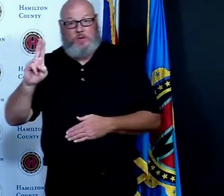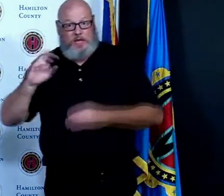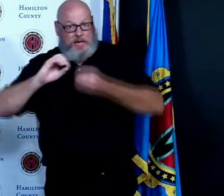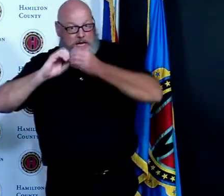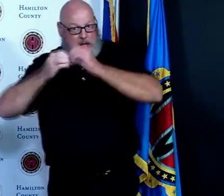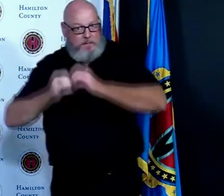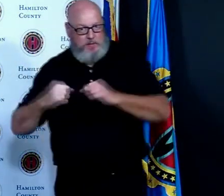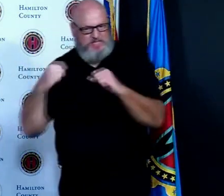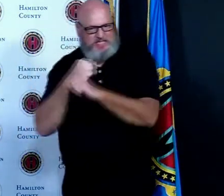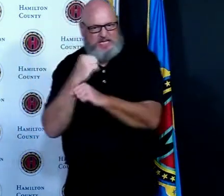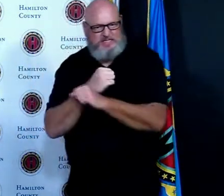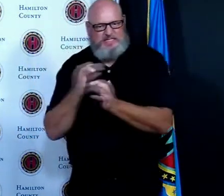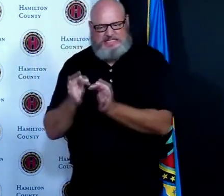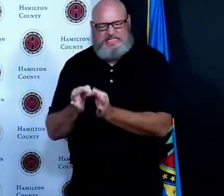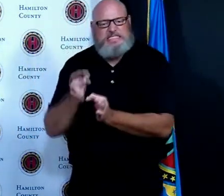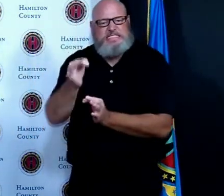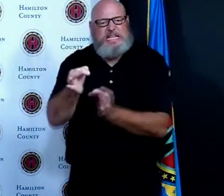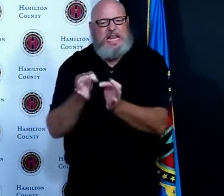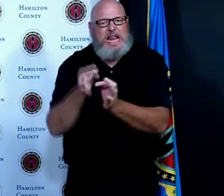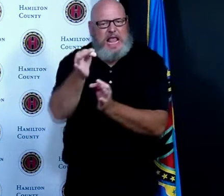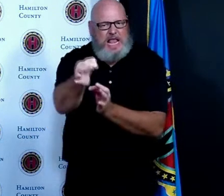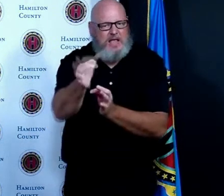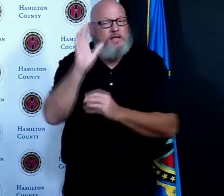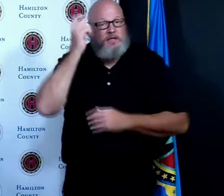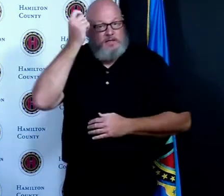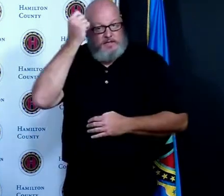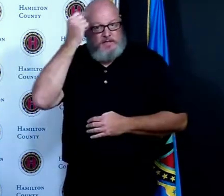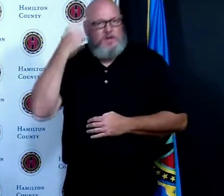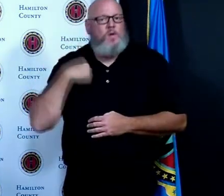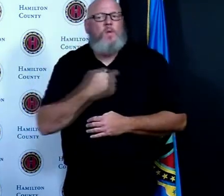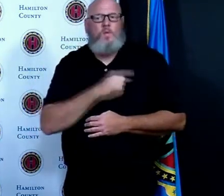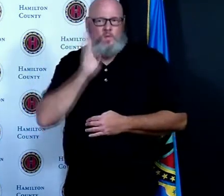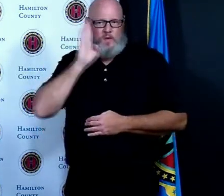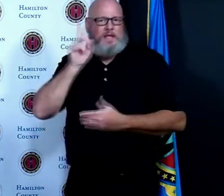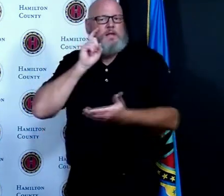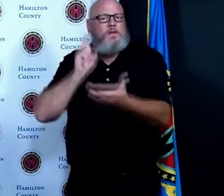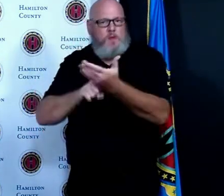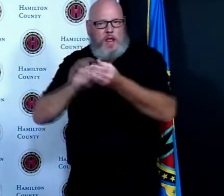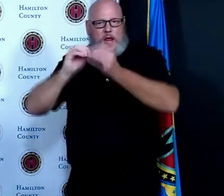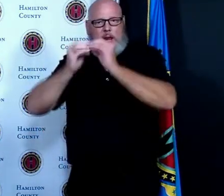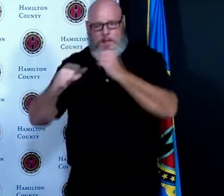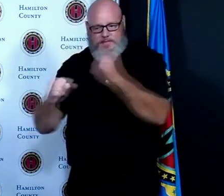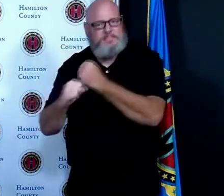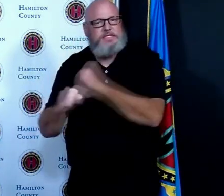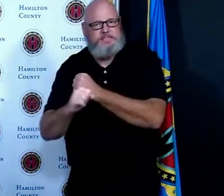the deaths in our community I'm often asked where do people get their Covid this is a difficult